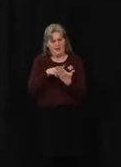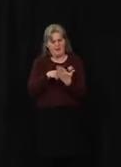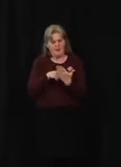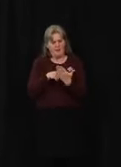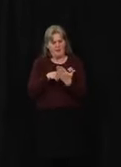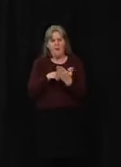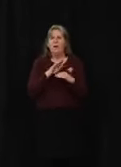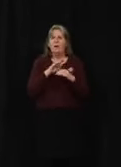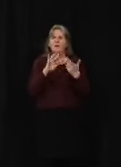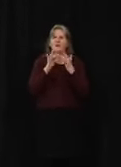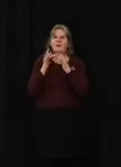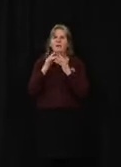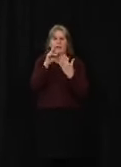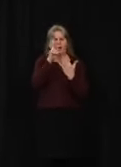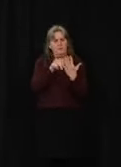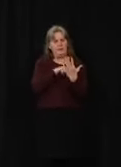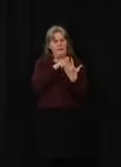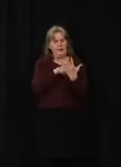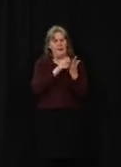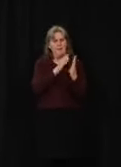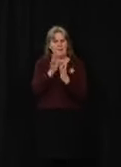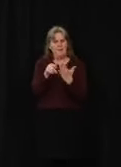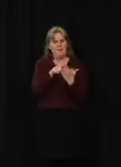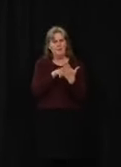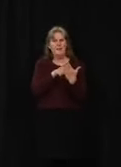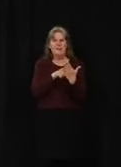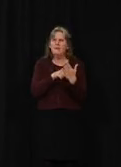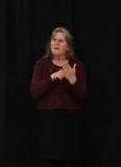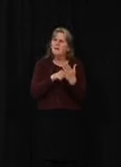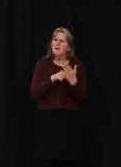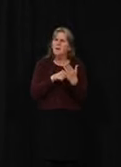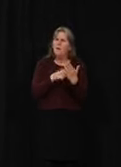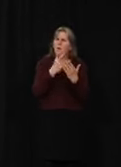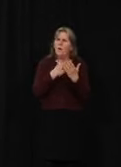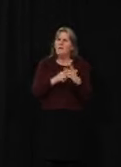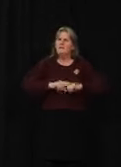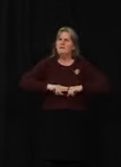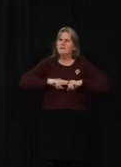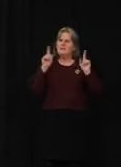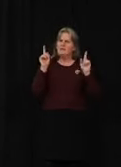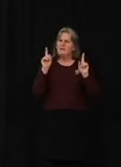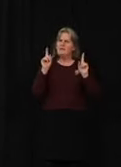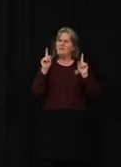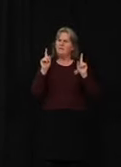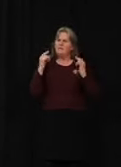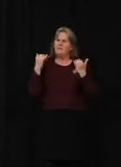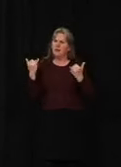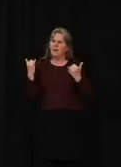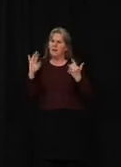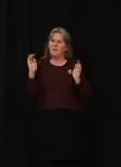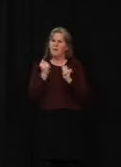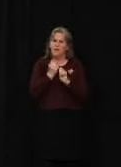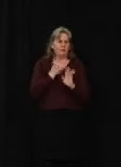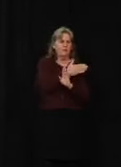we can manage. Those businesses ordered closed under the civil emergency measures fact and regulated